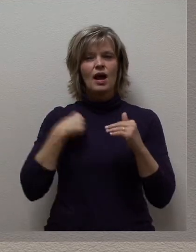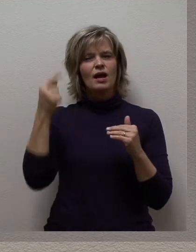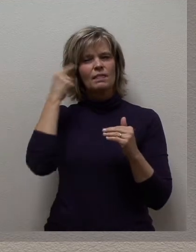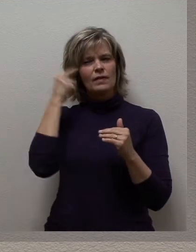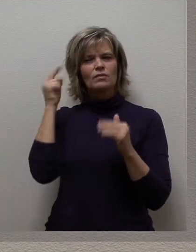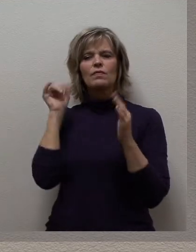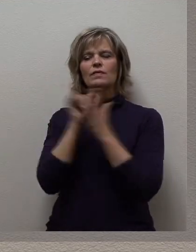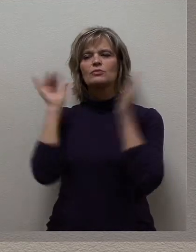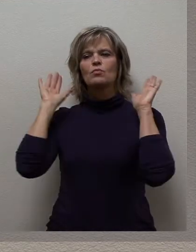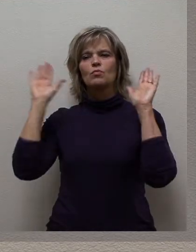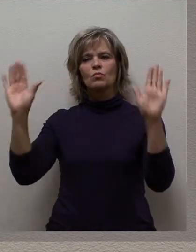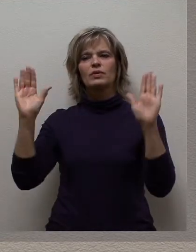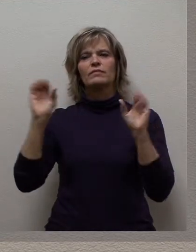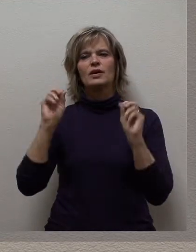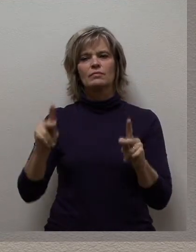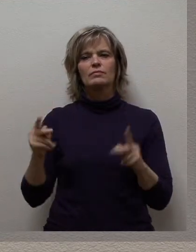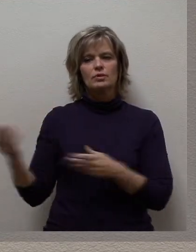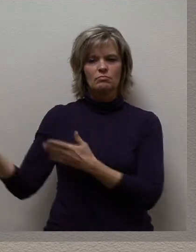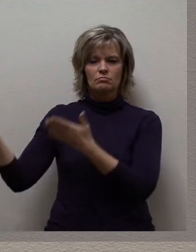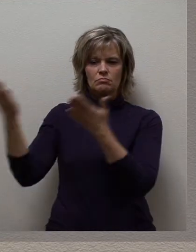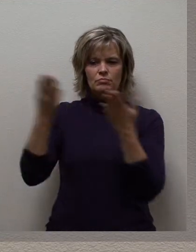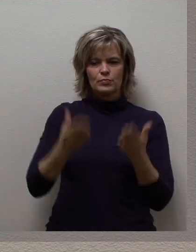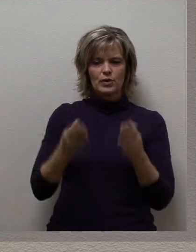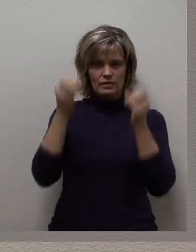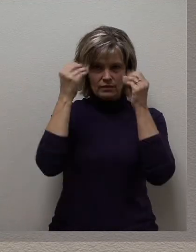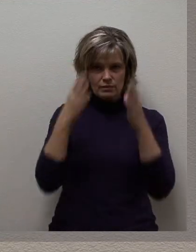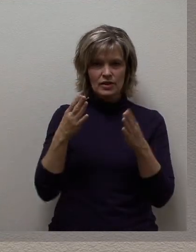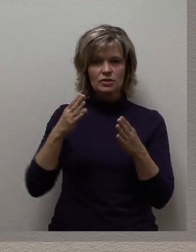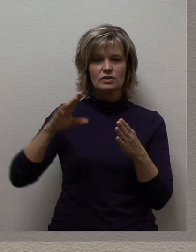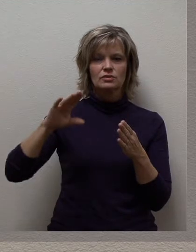to bring information to our deaf people and others.